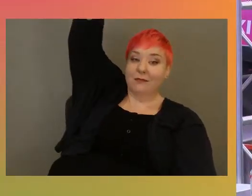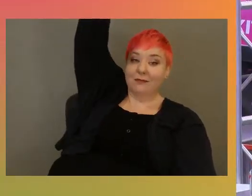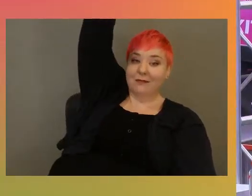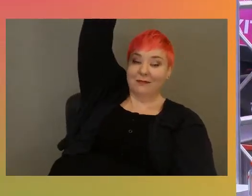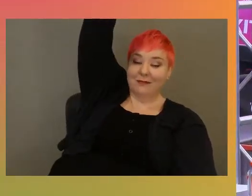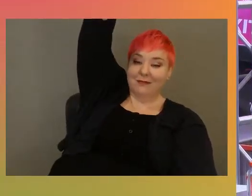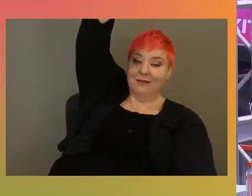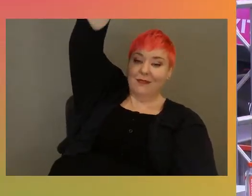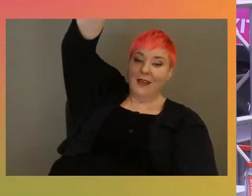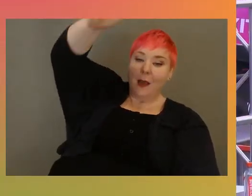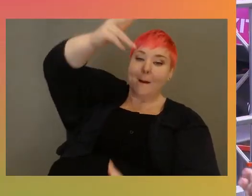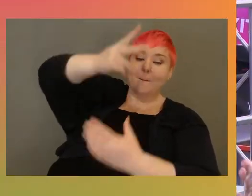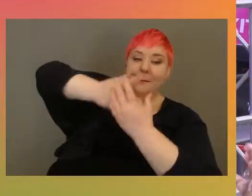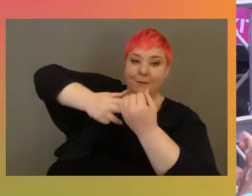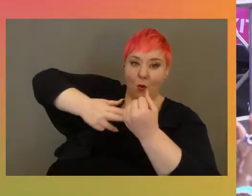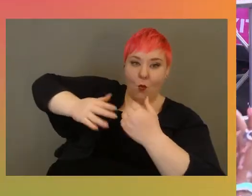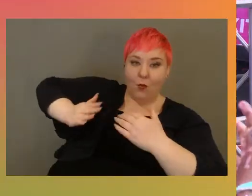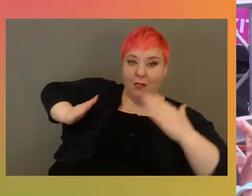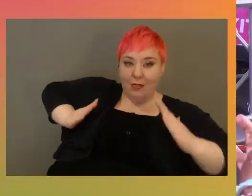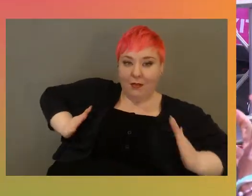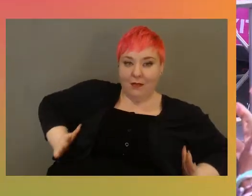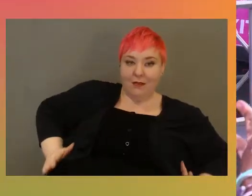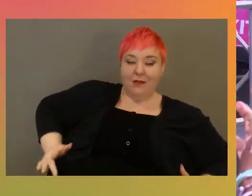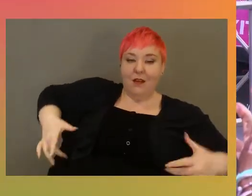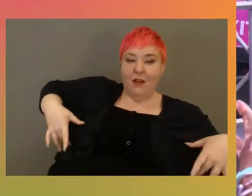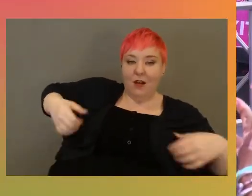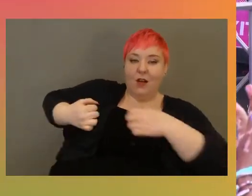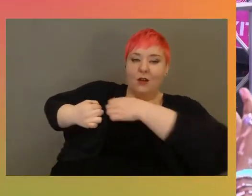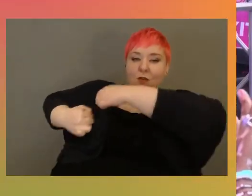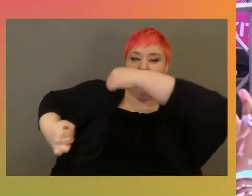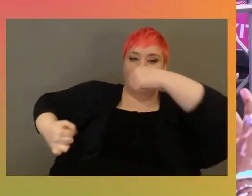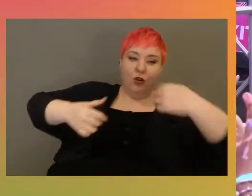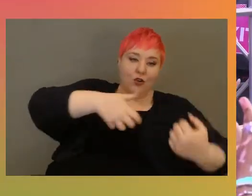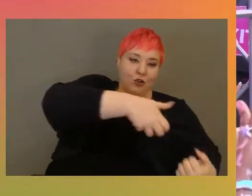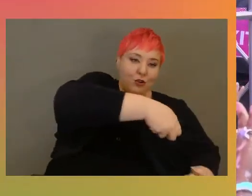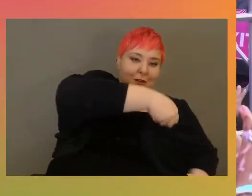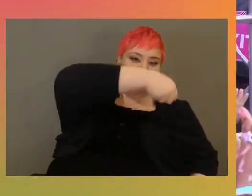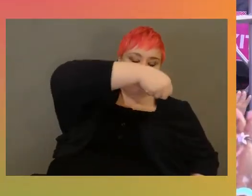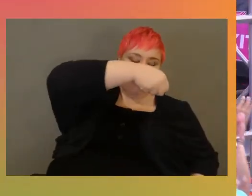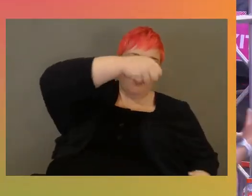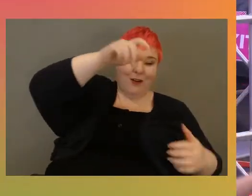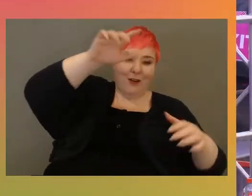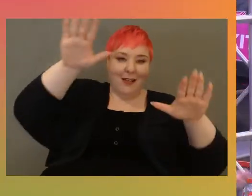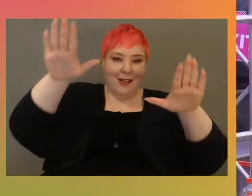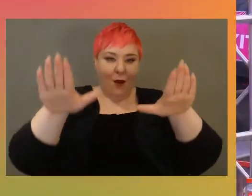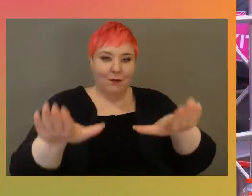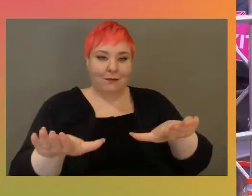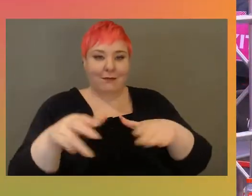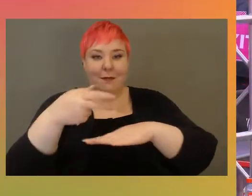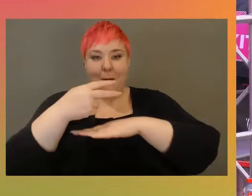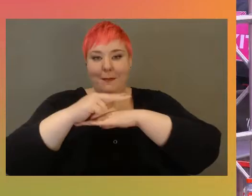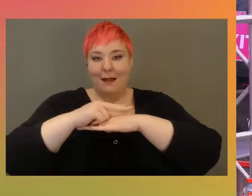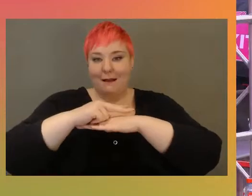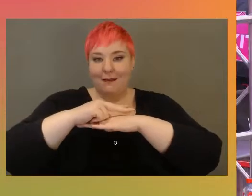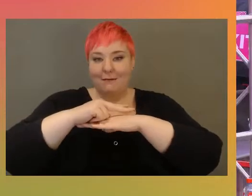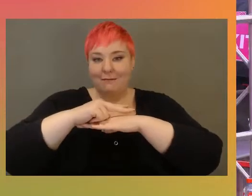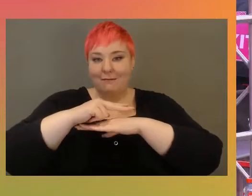CLOSE THE ELBOW FOR A MOMENT AND REACH THE BACK HEAL, AND THEN FROM THE BACK HEAL, OPEN